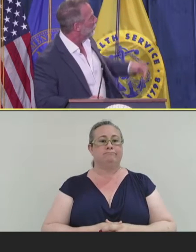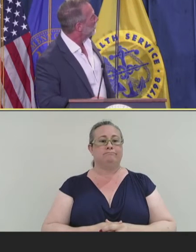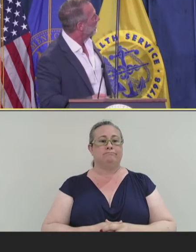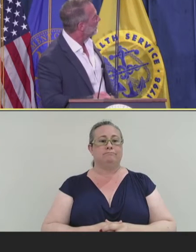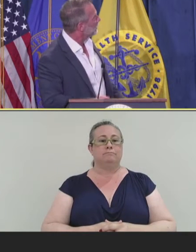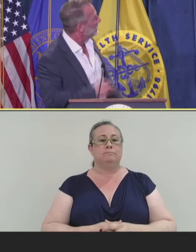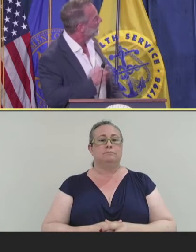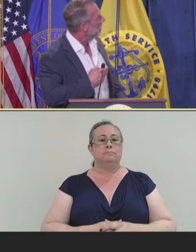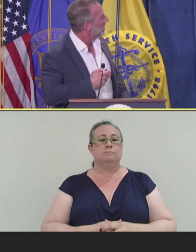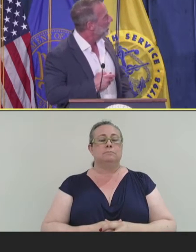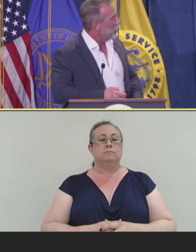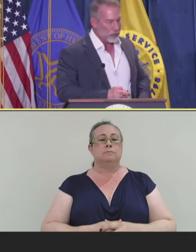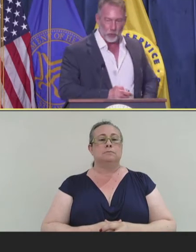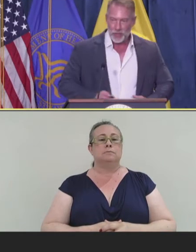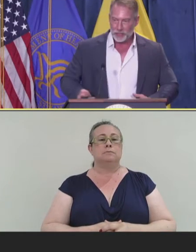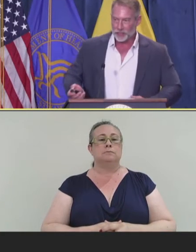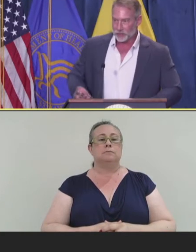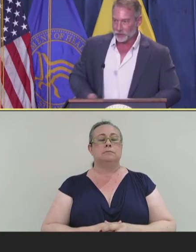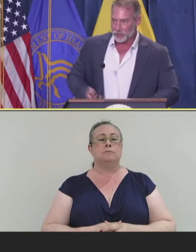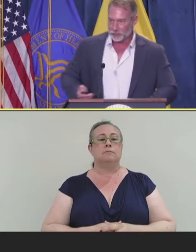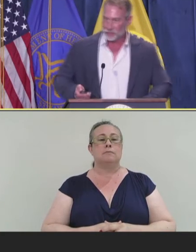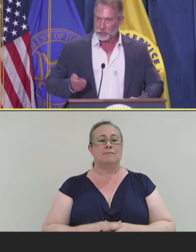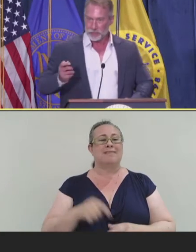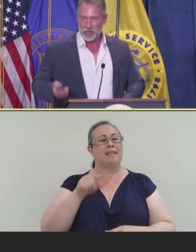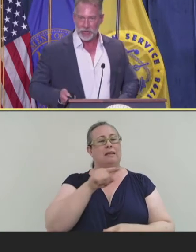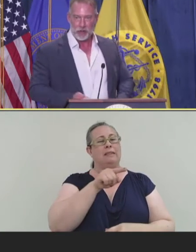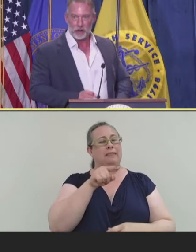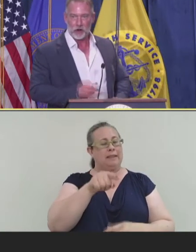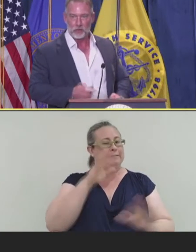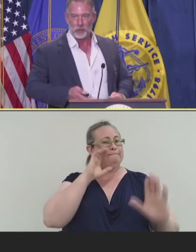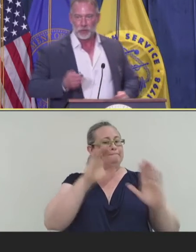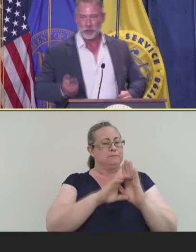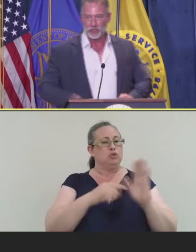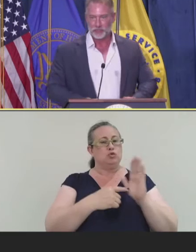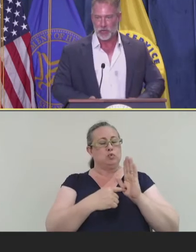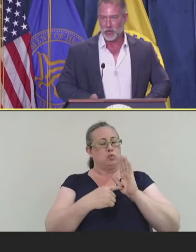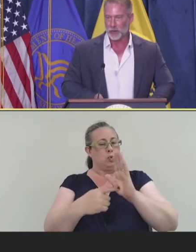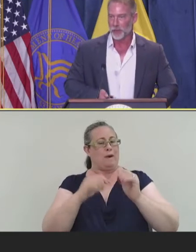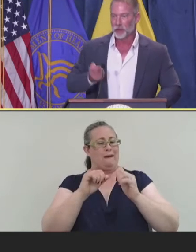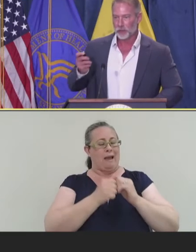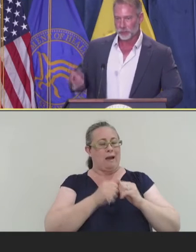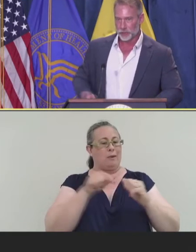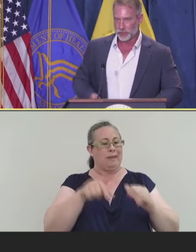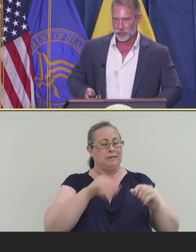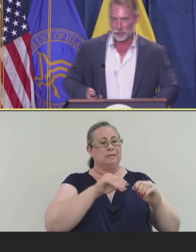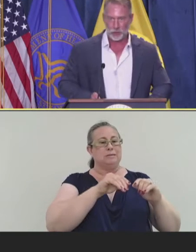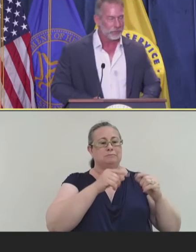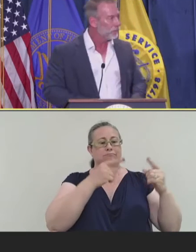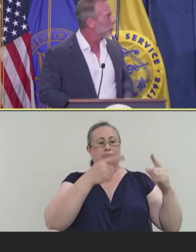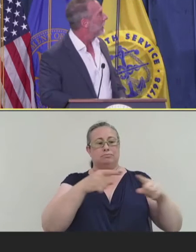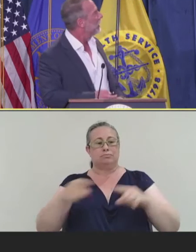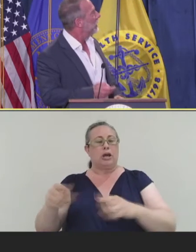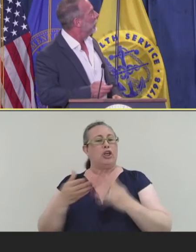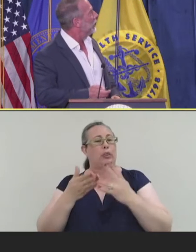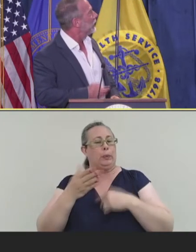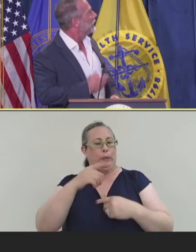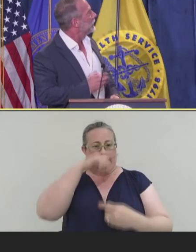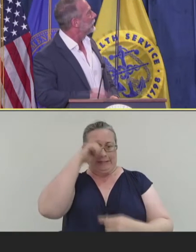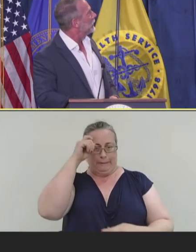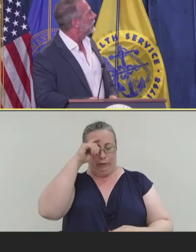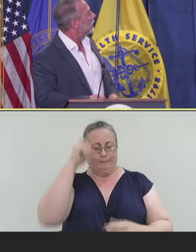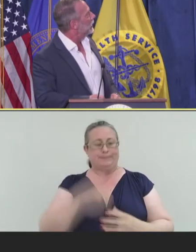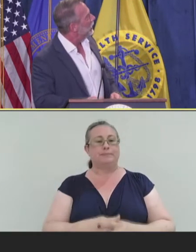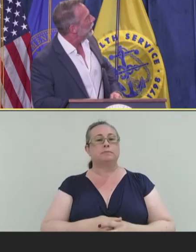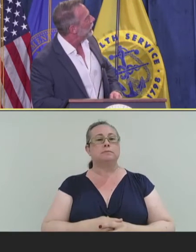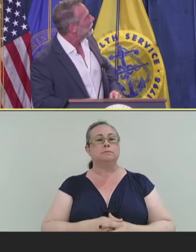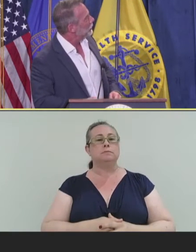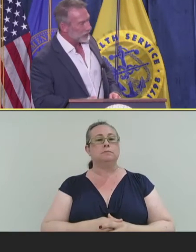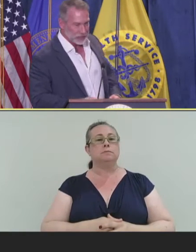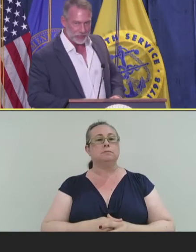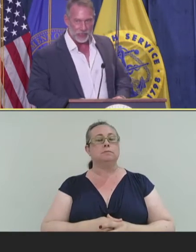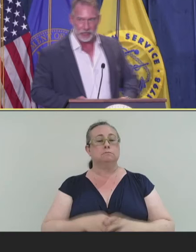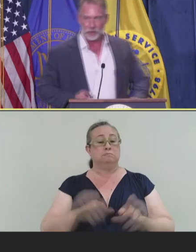Here is the way that it came out over periods of time through the summer. And as you can see,